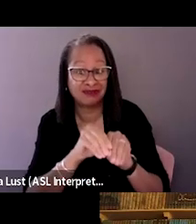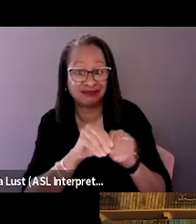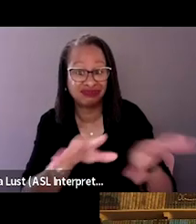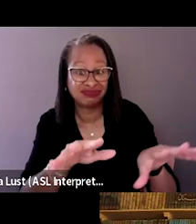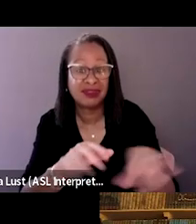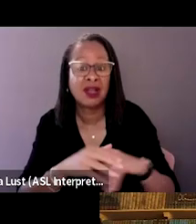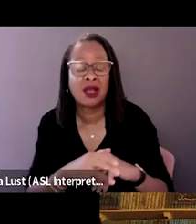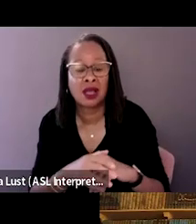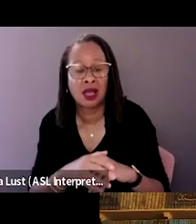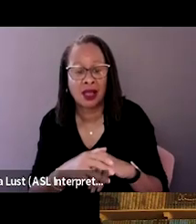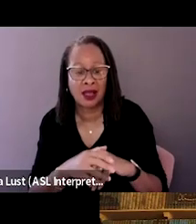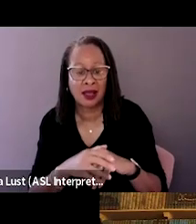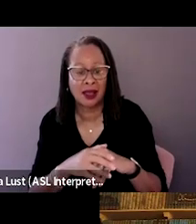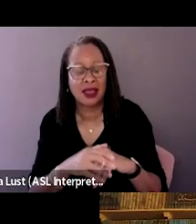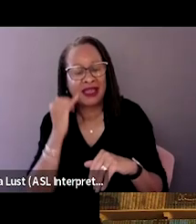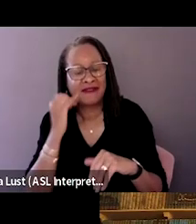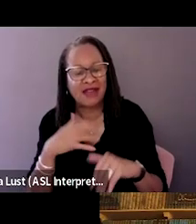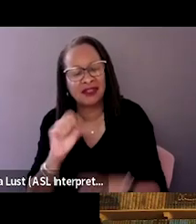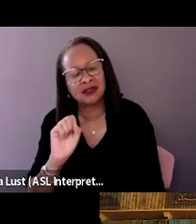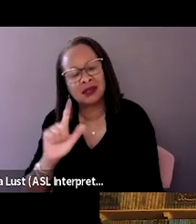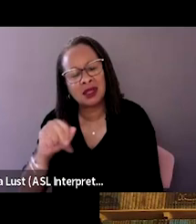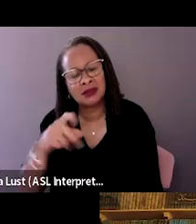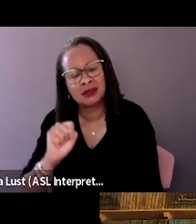you can say slots or strengths,